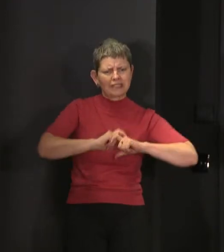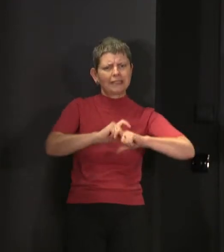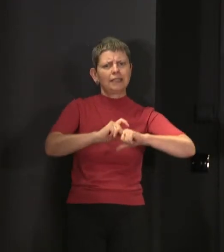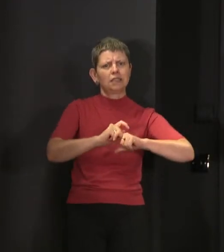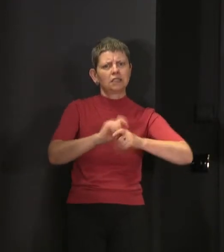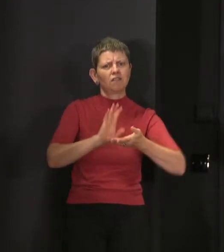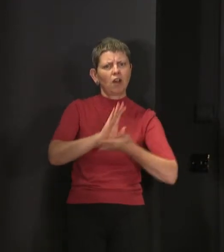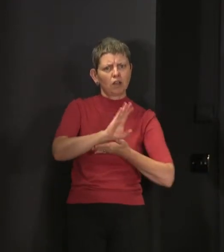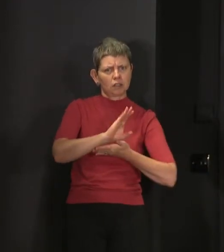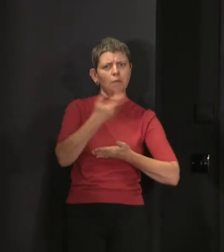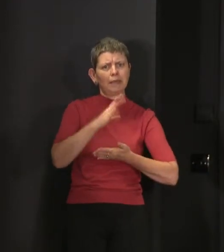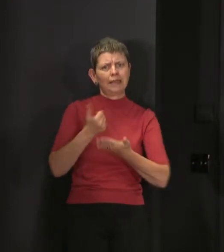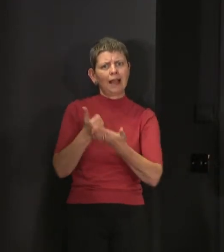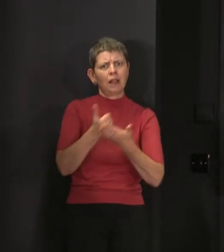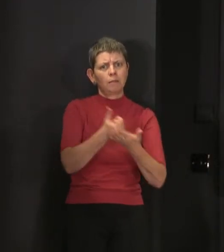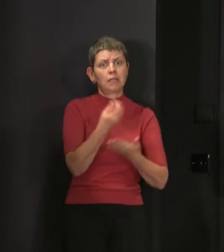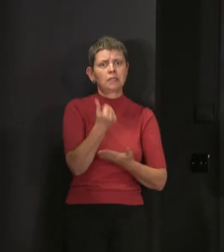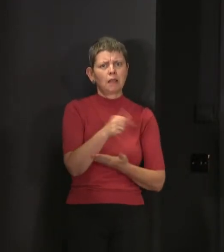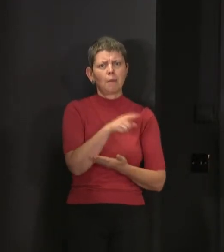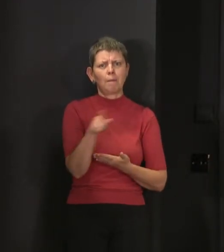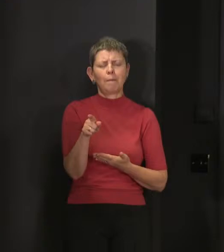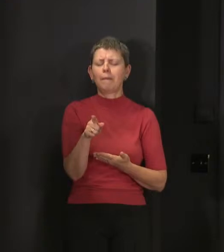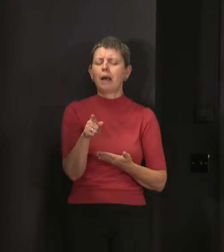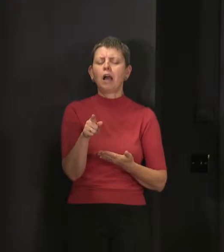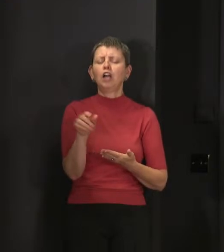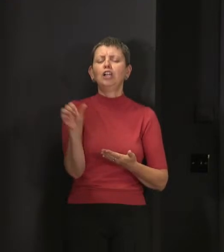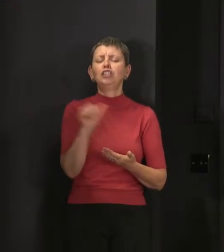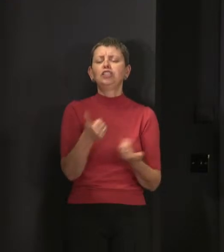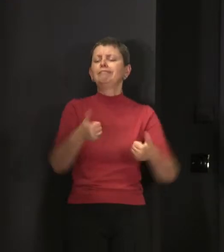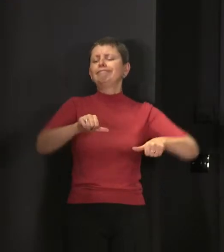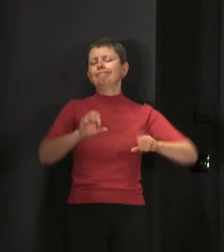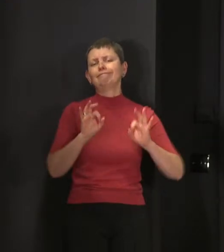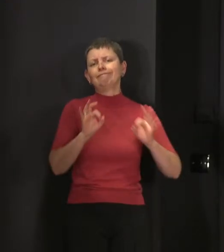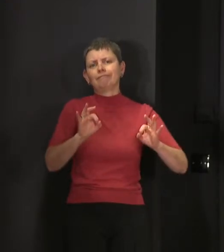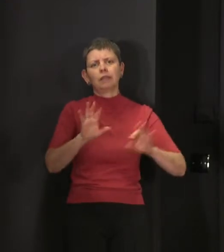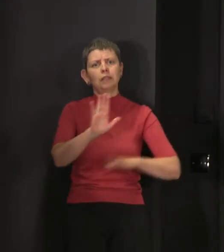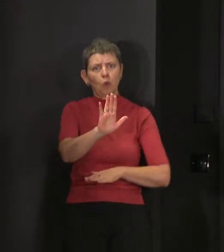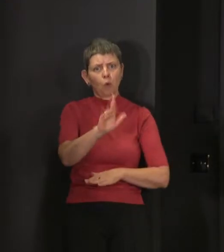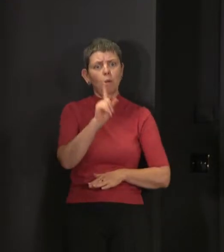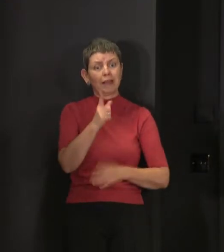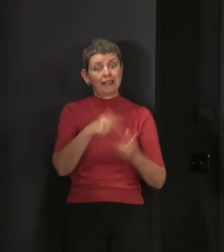there is a long way ahead for these sectors, but if they work together and collectively,